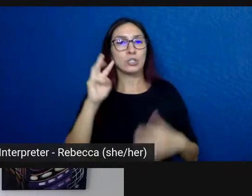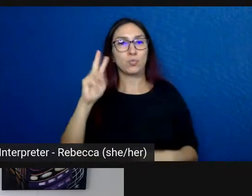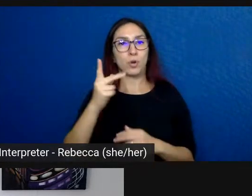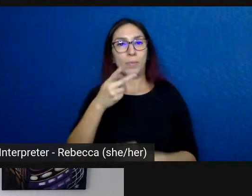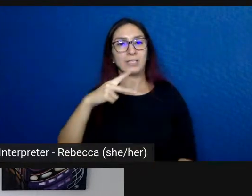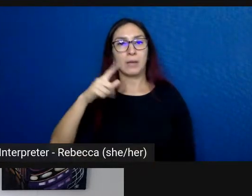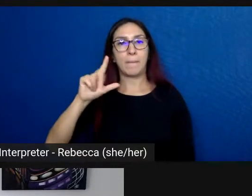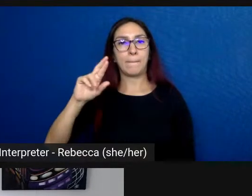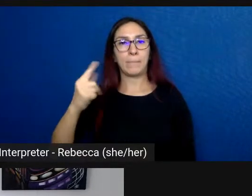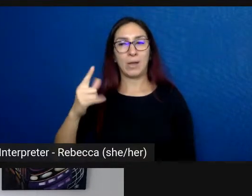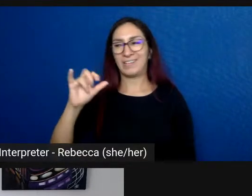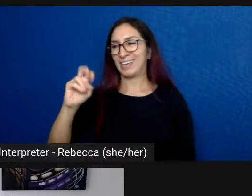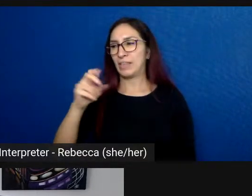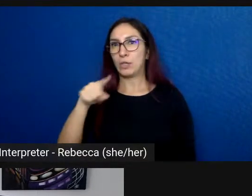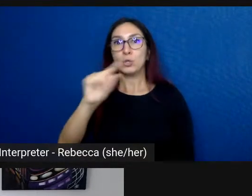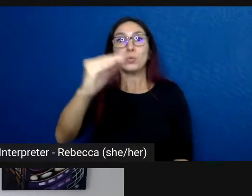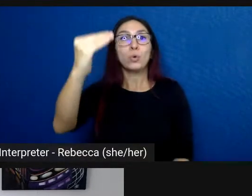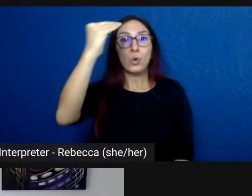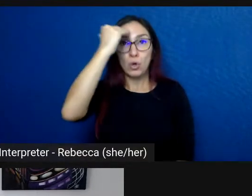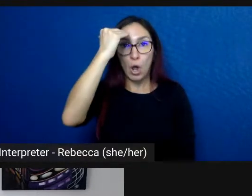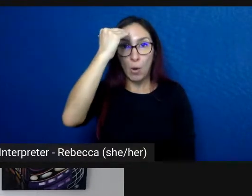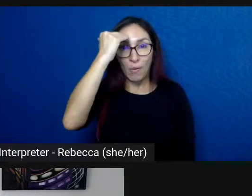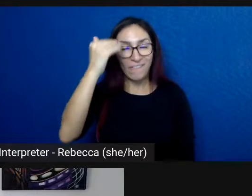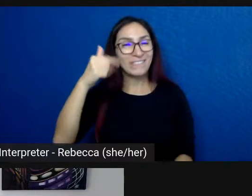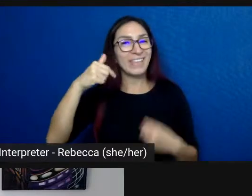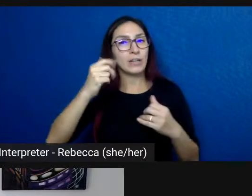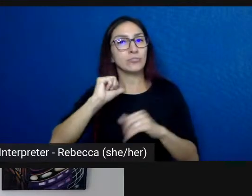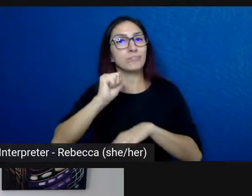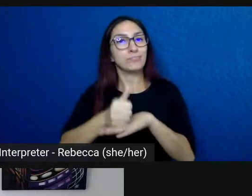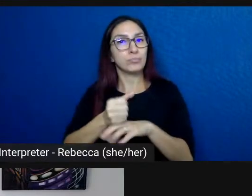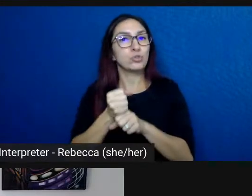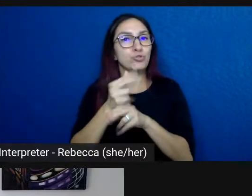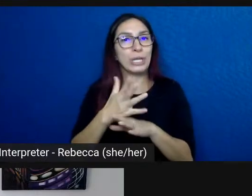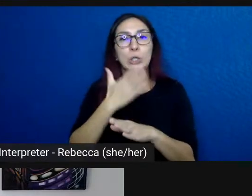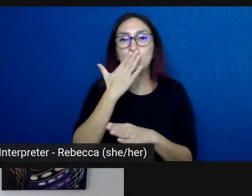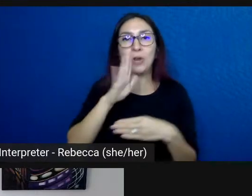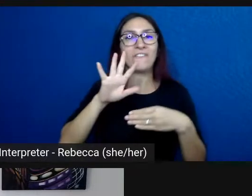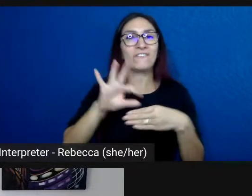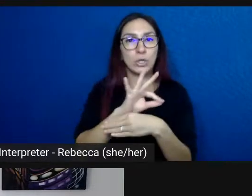The first one is from Joe asking if there are any existing WordPress Plugins that